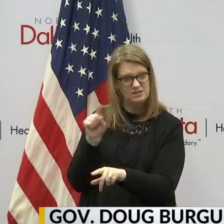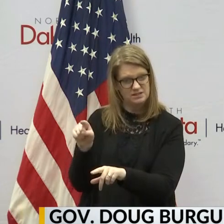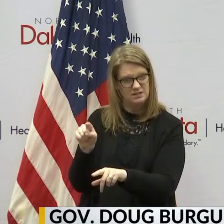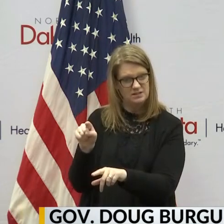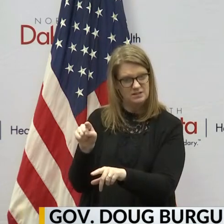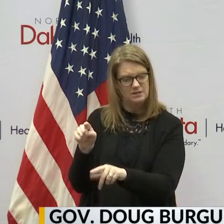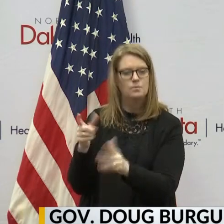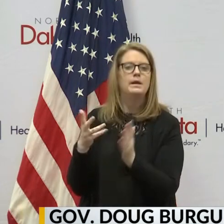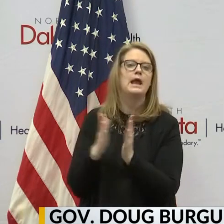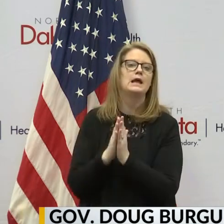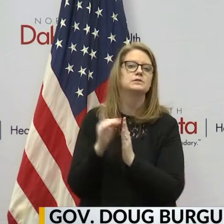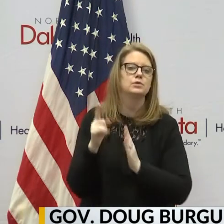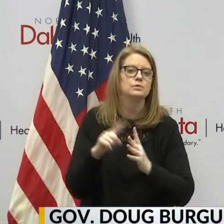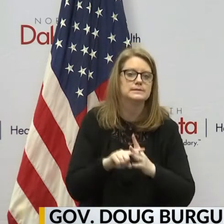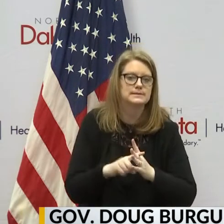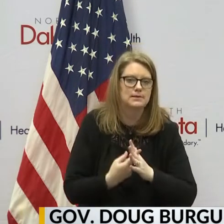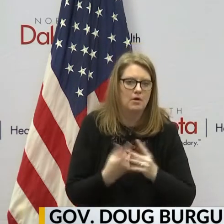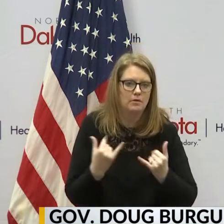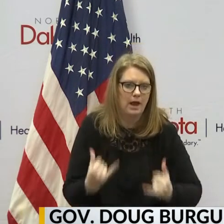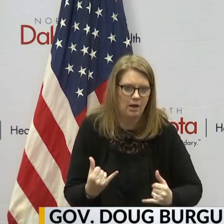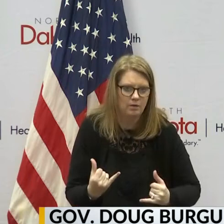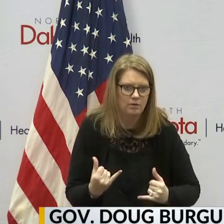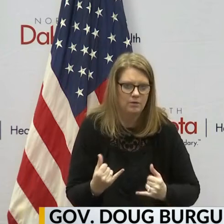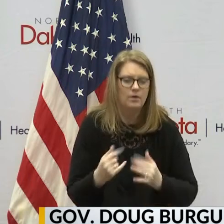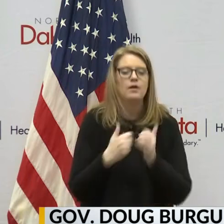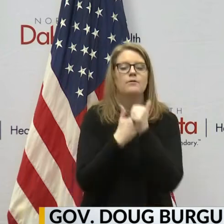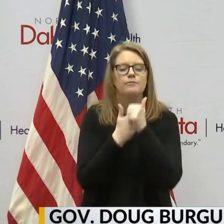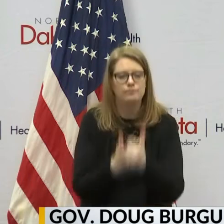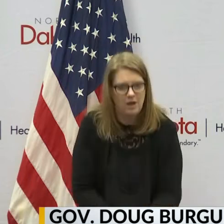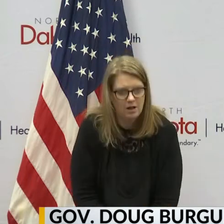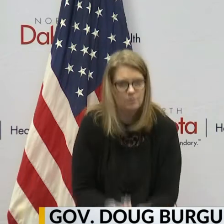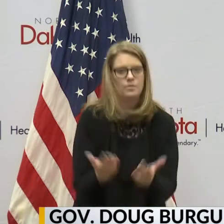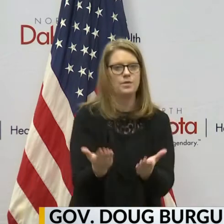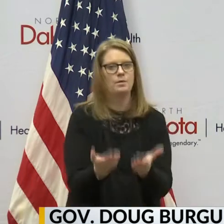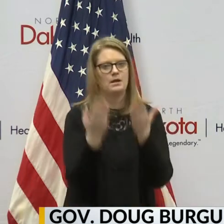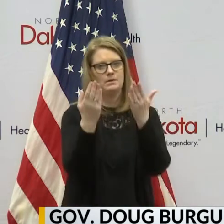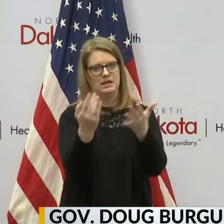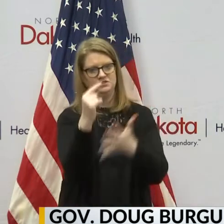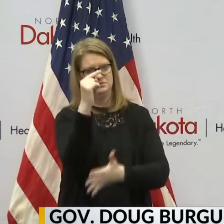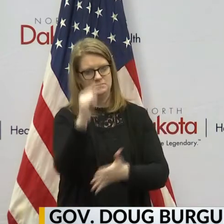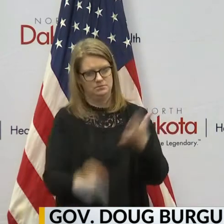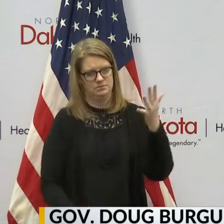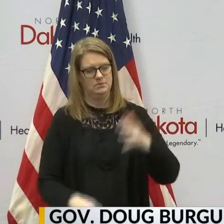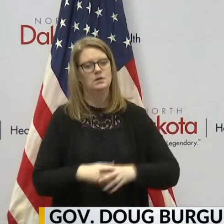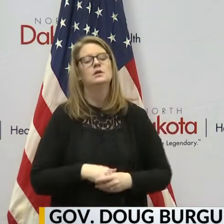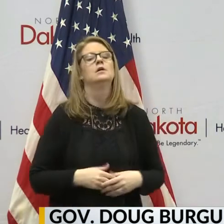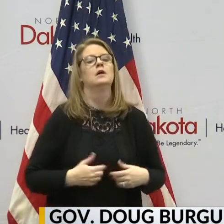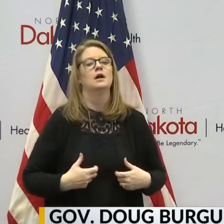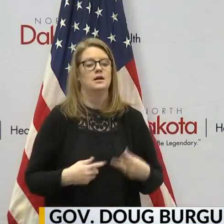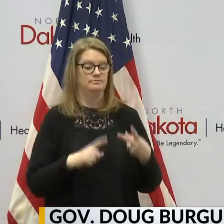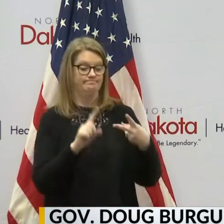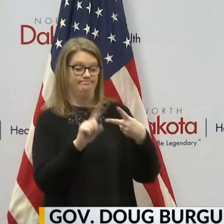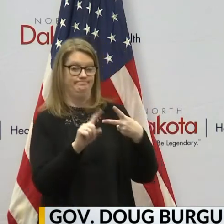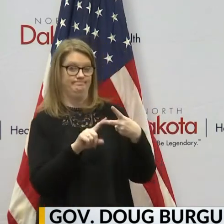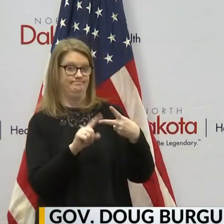OF NORTH DAKOTA'S WHO ARE NOT JUST VULNERABLE FROM THIS BUT HAS RISK OF DEATH FROM THIS VERY SERIOUS VIRUS, WE ASK YOU